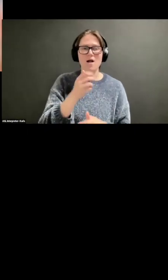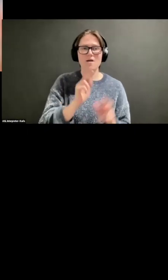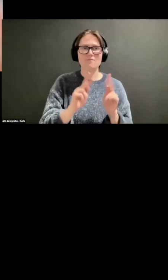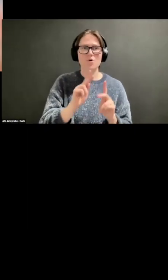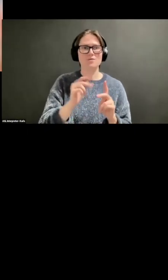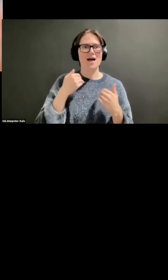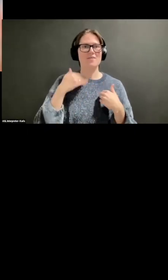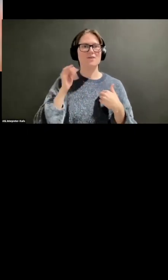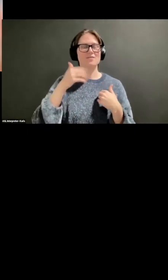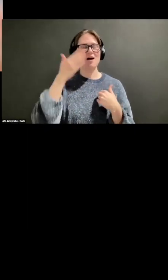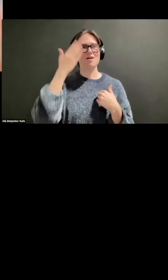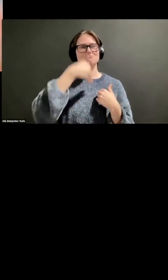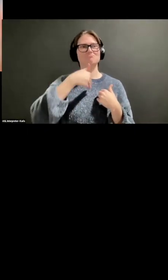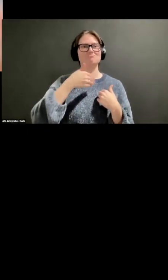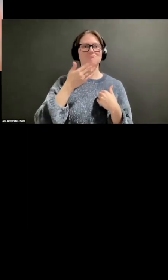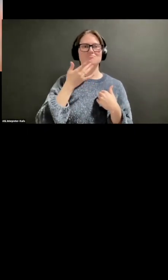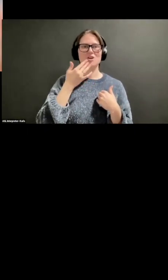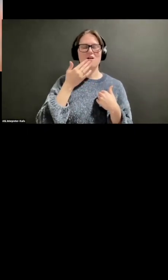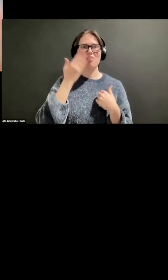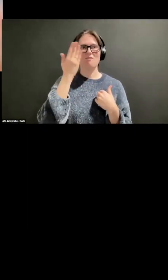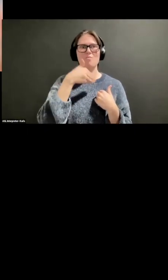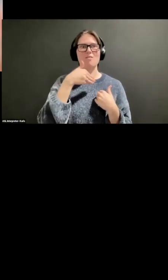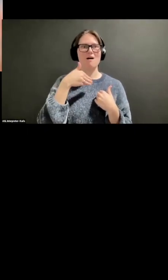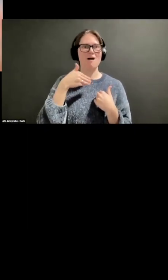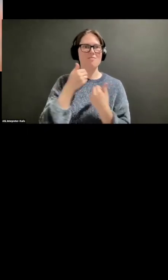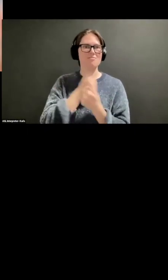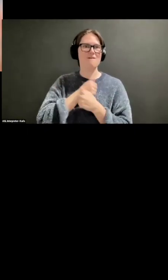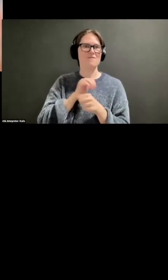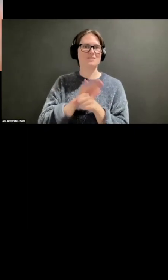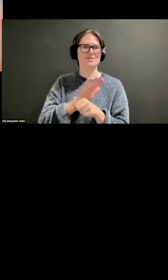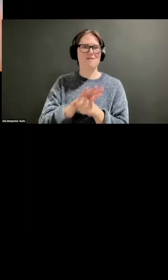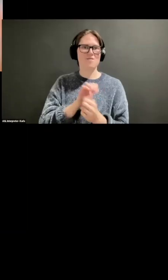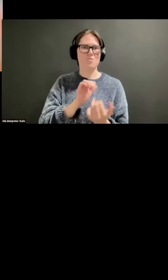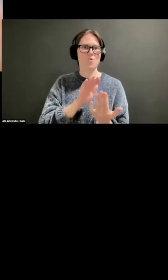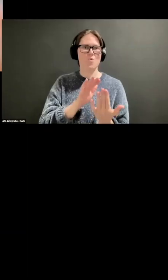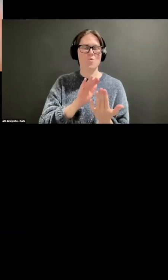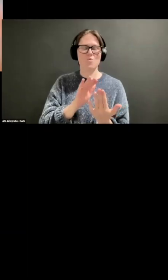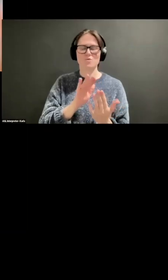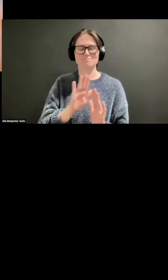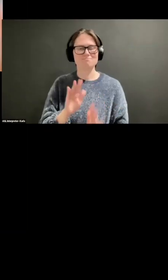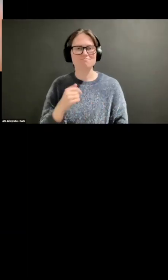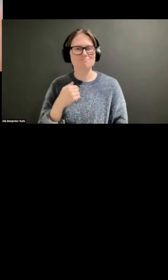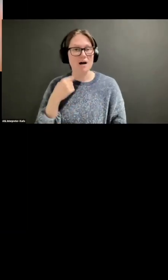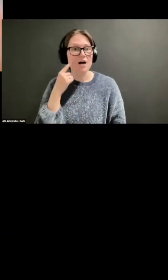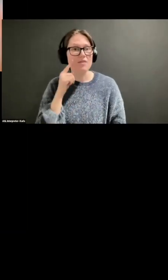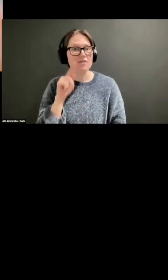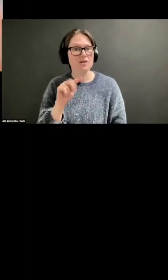I think transracial adoption can work if parents are really serious about confronting